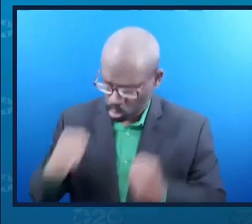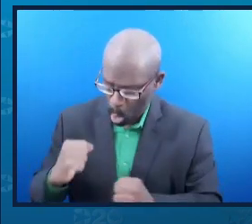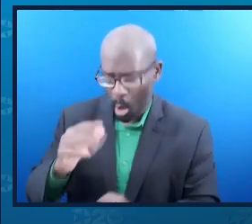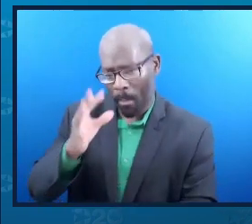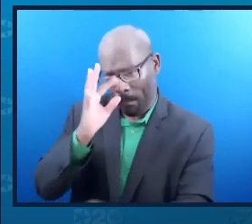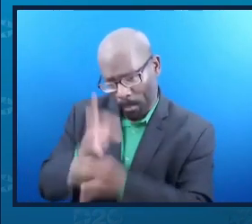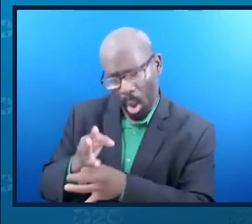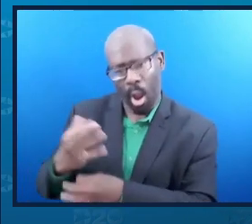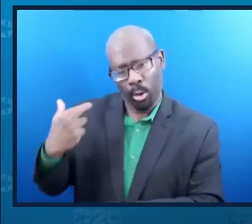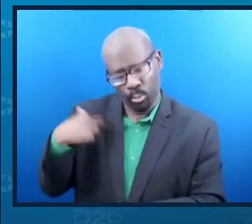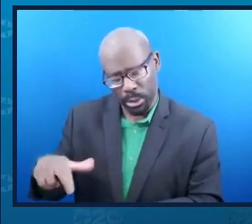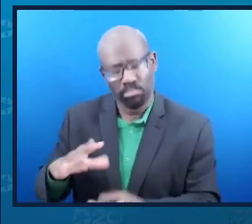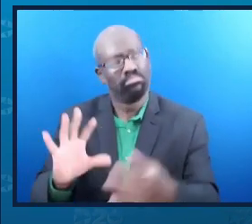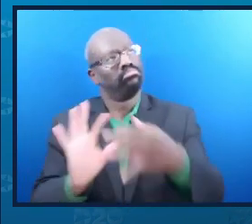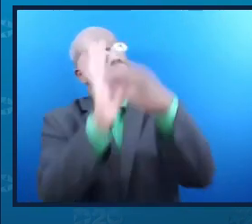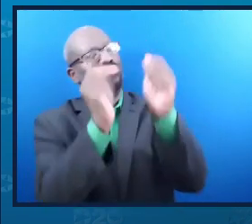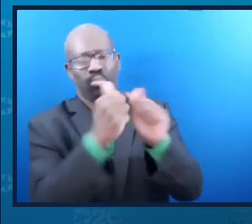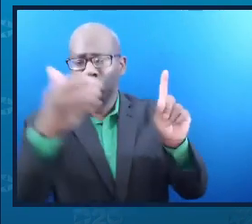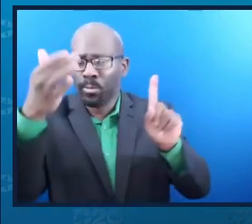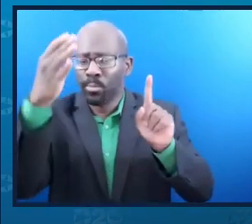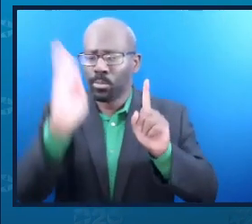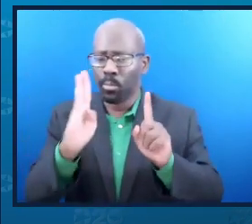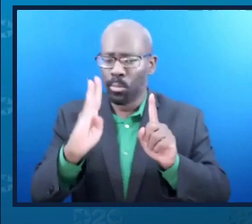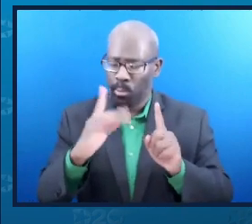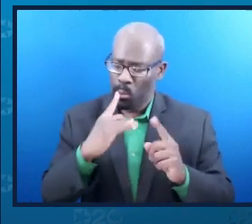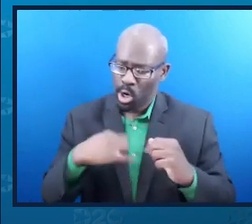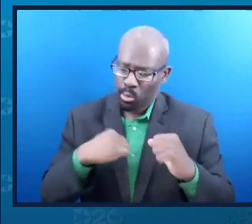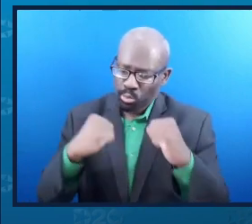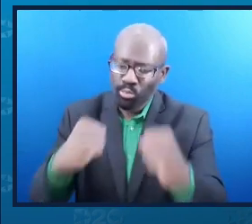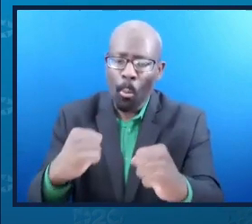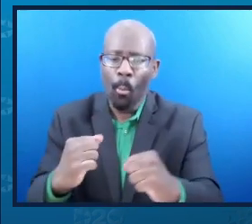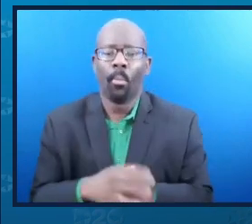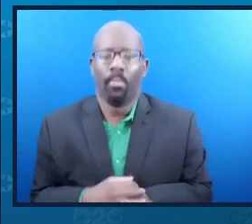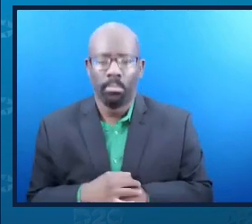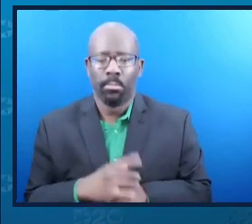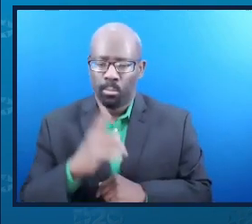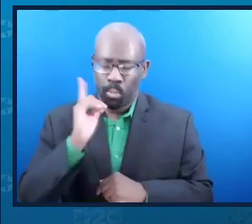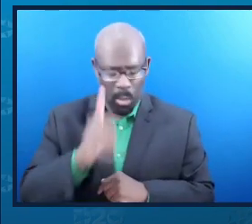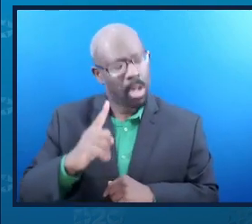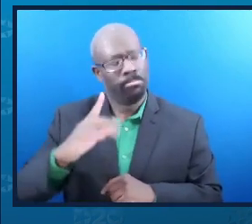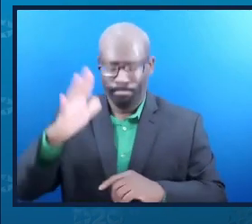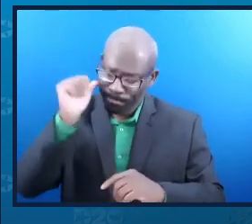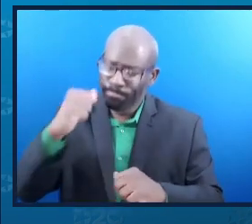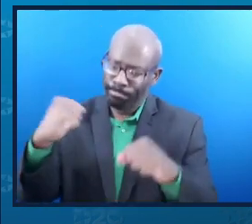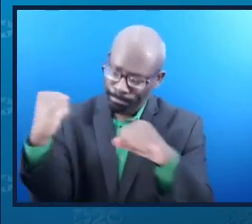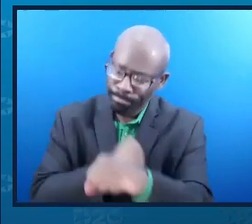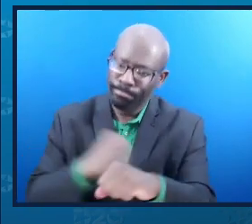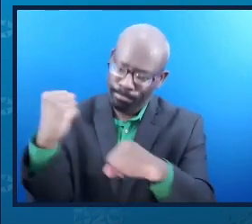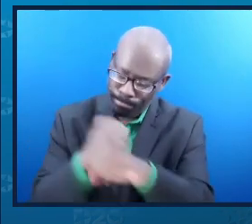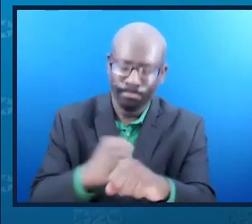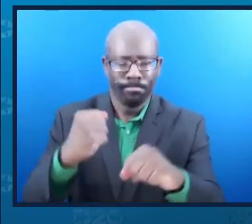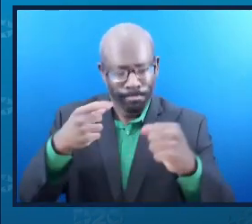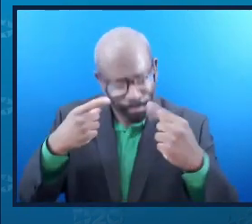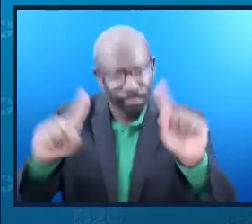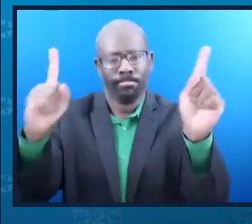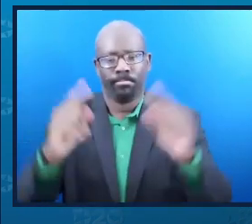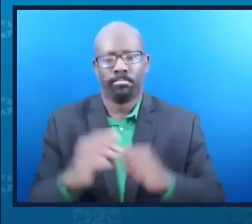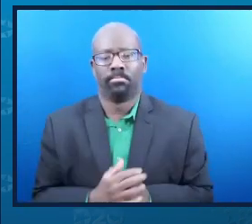BIDEN'S LOVE GIVES HIM THE STRENGTH TO PERSEVERE. JOE BIDEN IS THE PRESIDENT WE